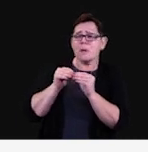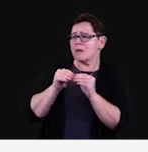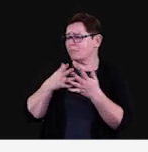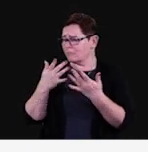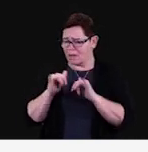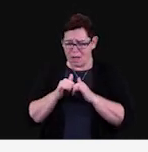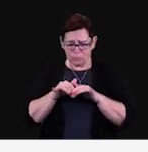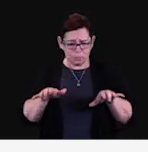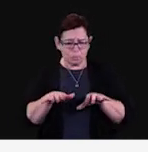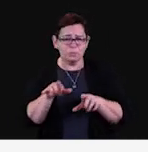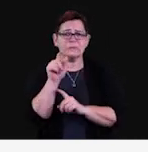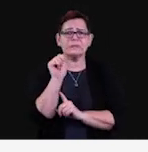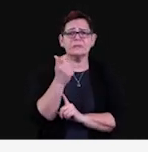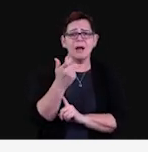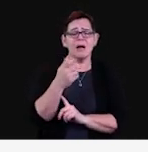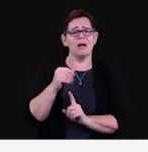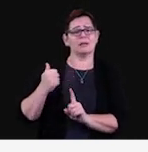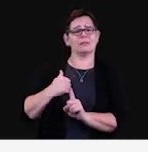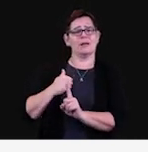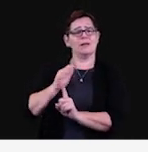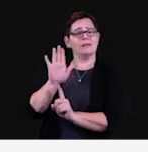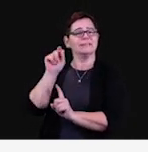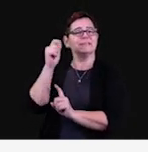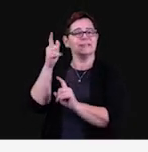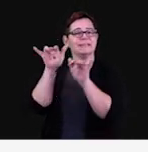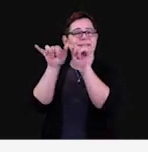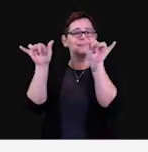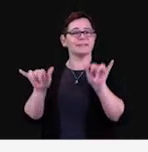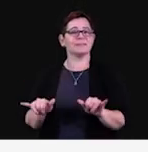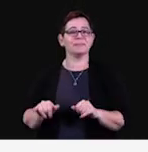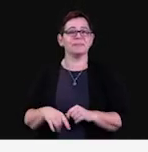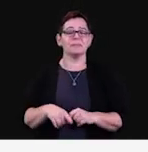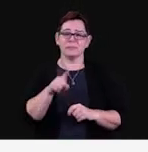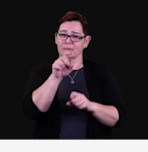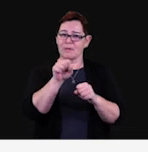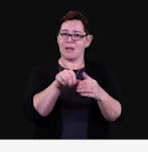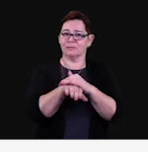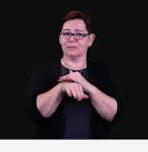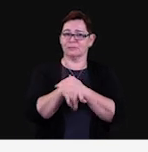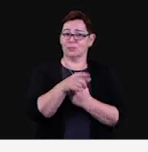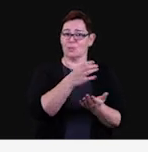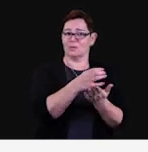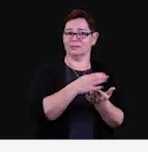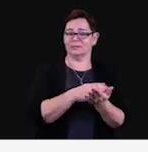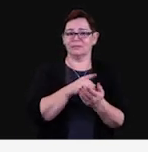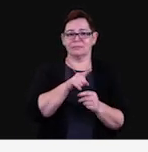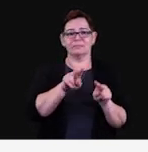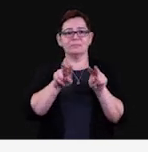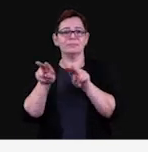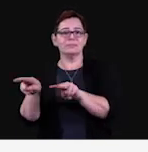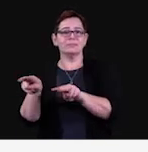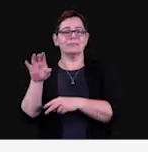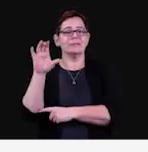You can access this course by visiting canada.ca/learn-about-taxes.